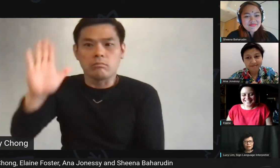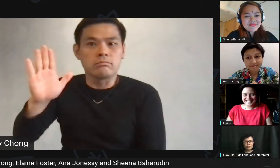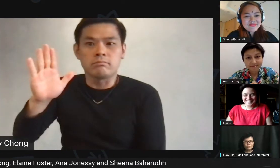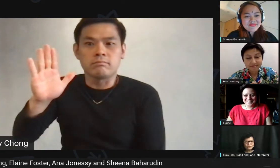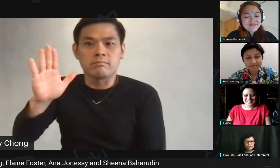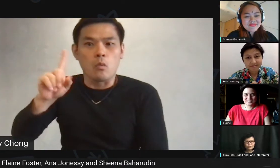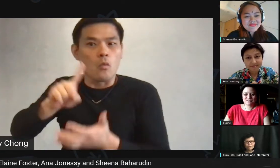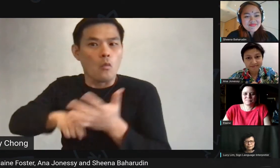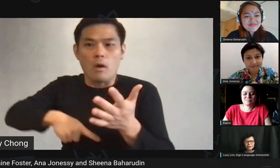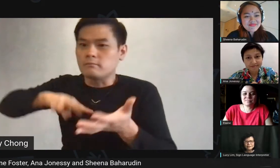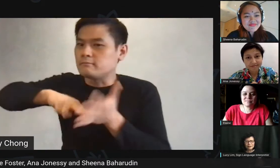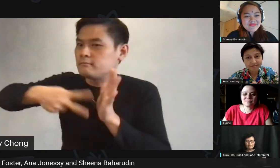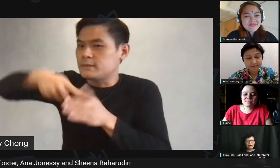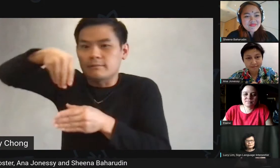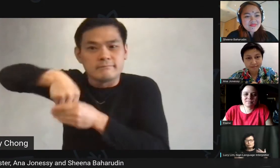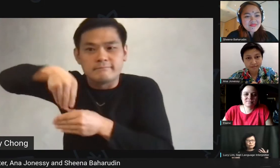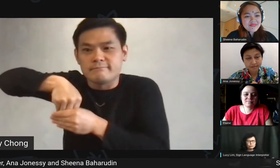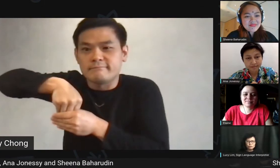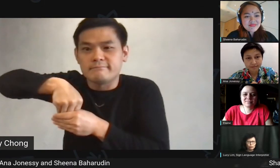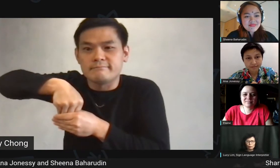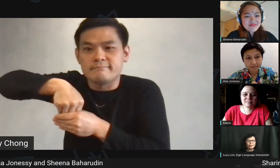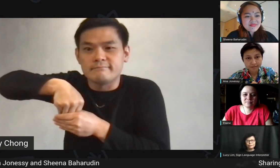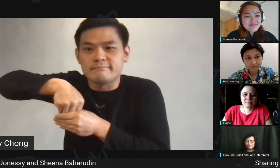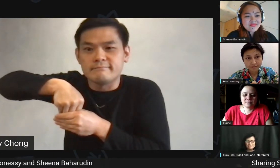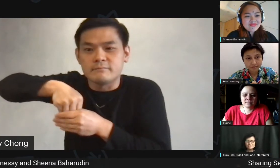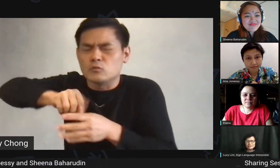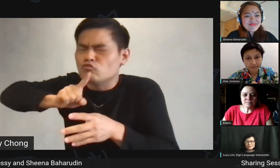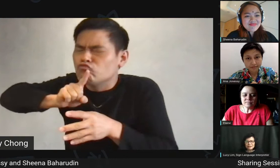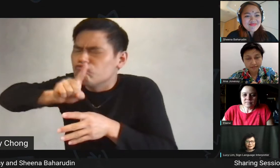I want to express myself, I don't know what it means inside.